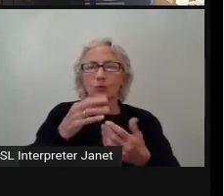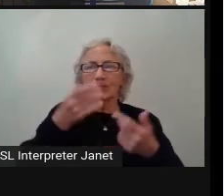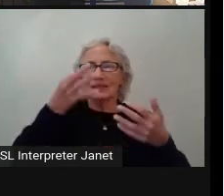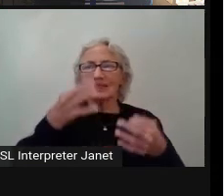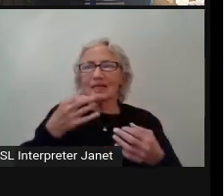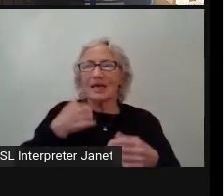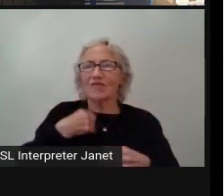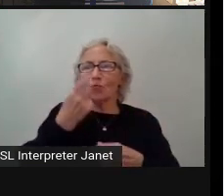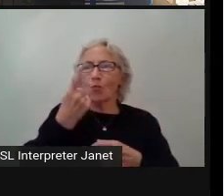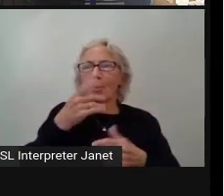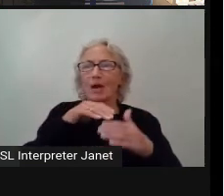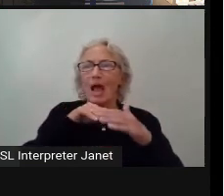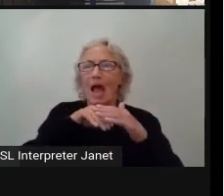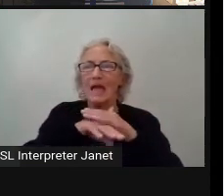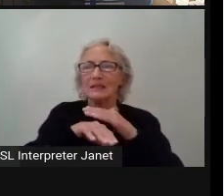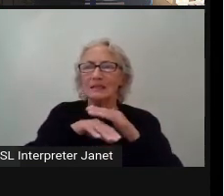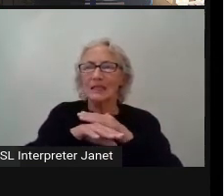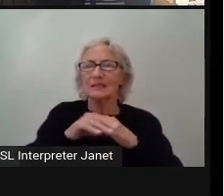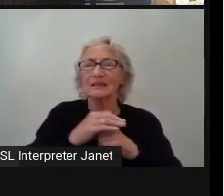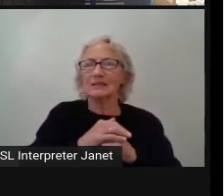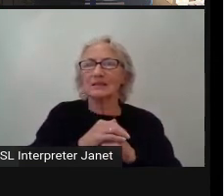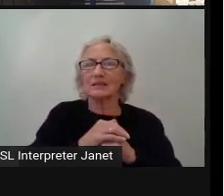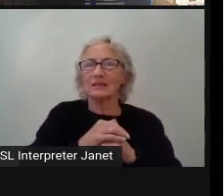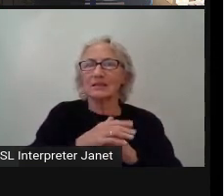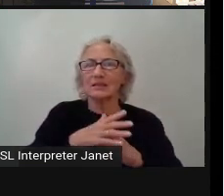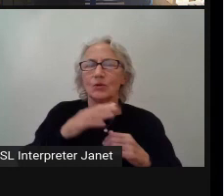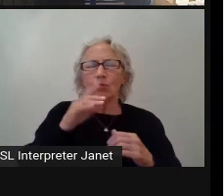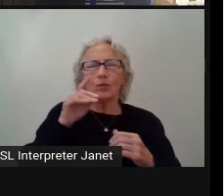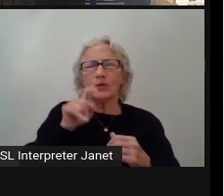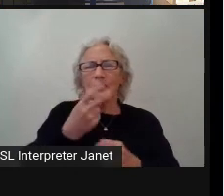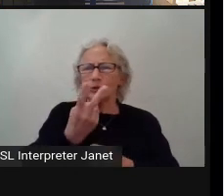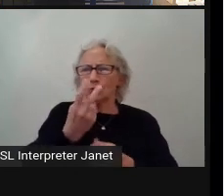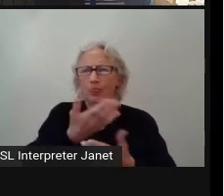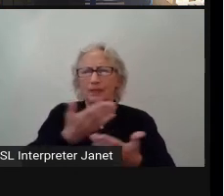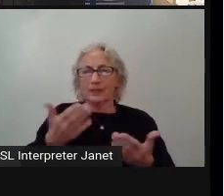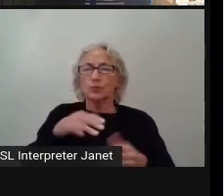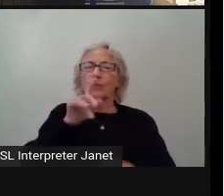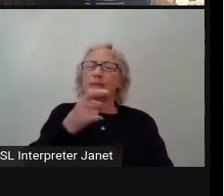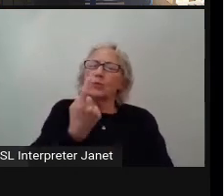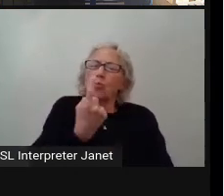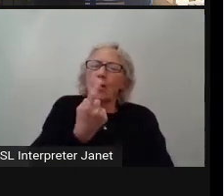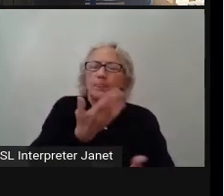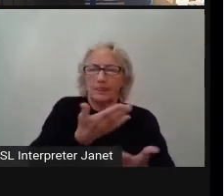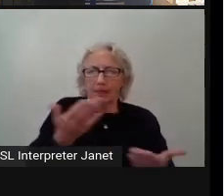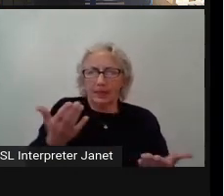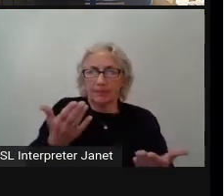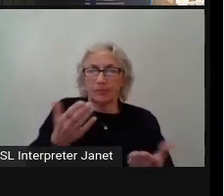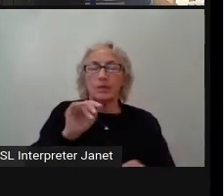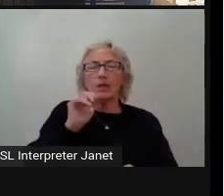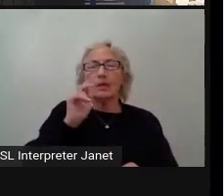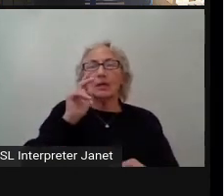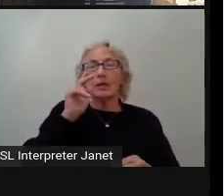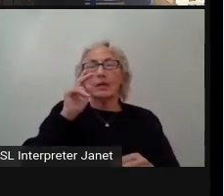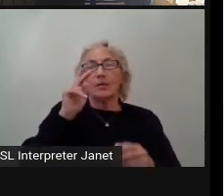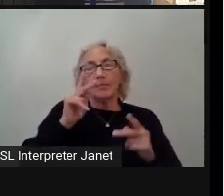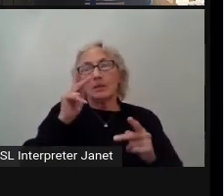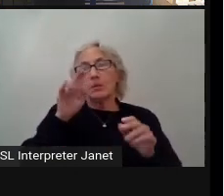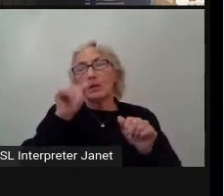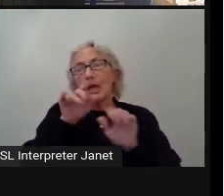We did not need two themes, so people can choose if they want to be accessible or if they like the other designs.